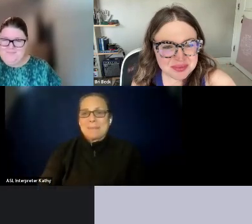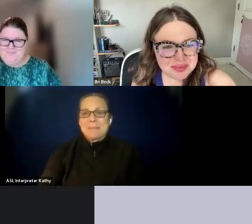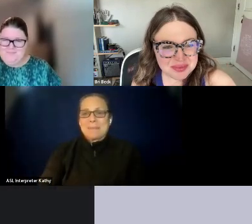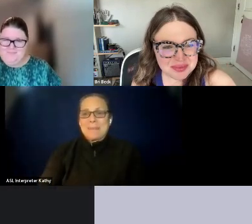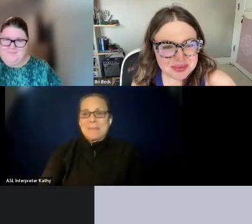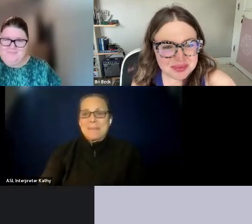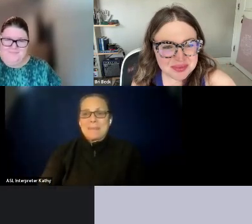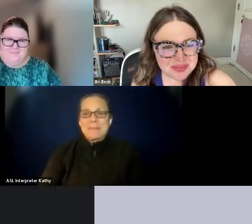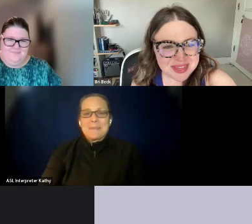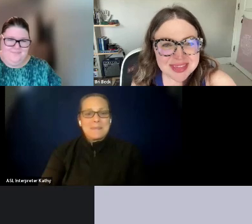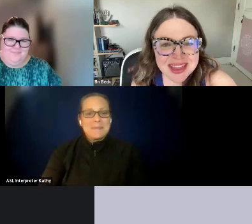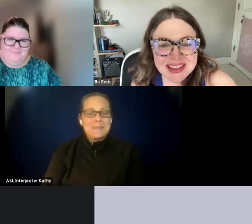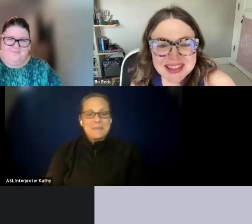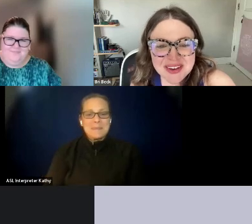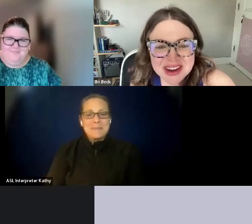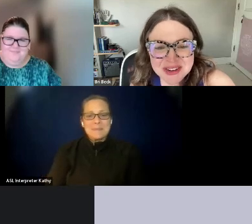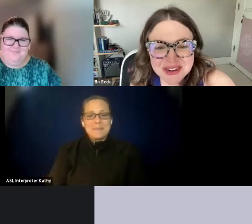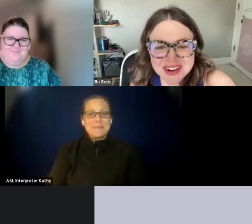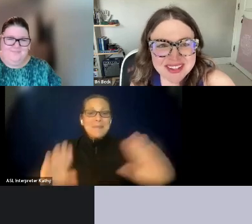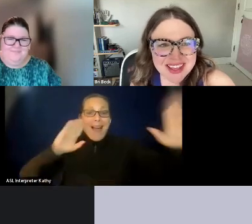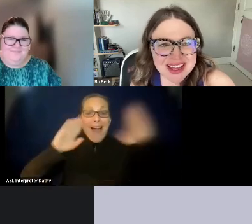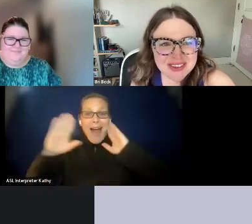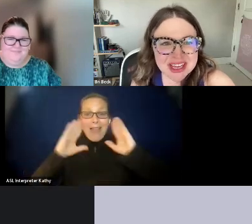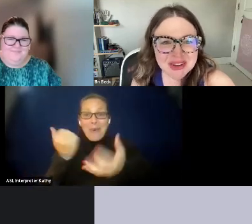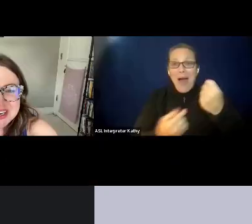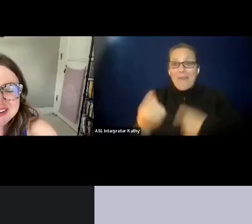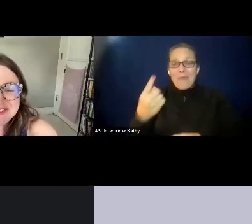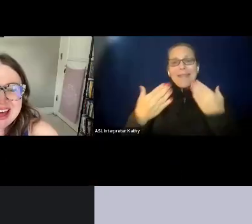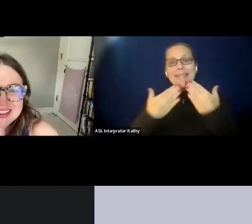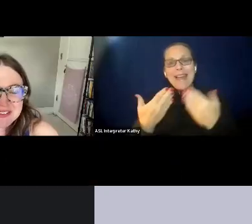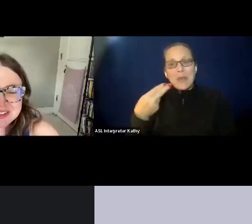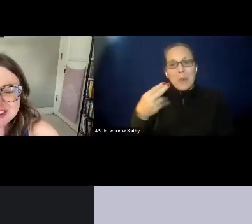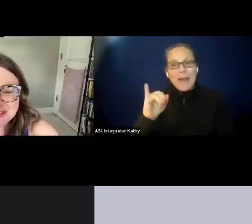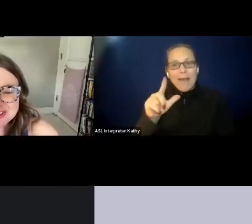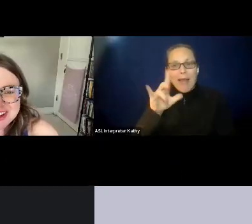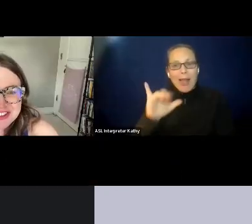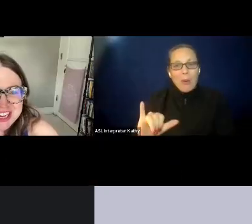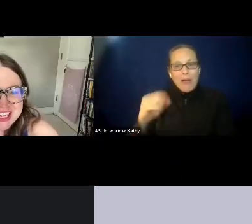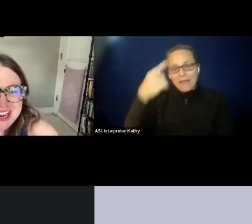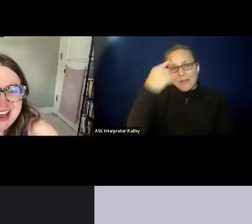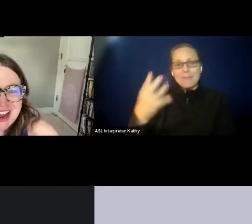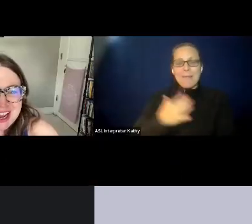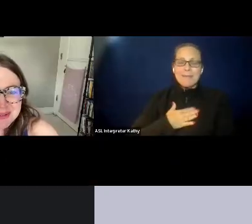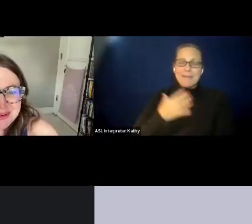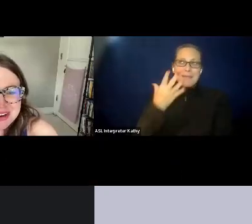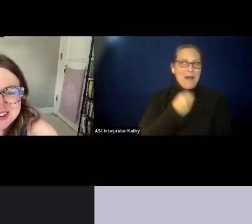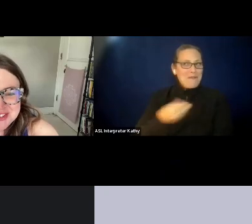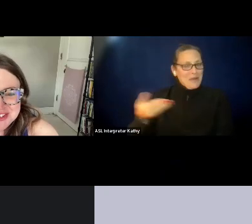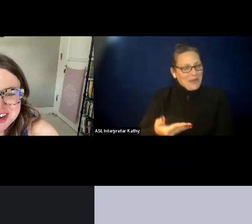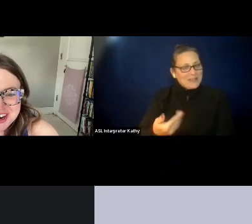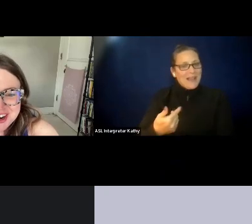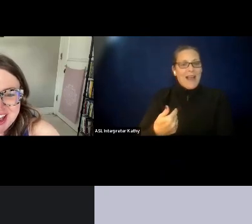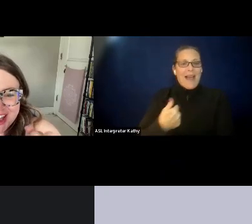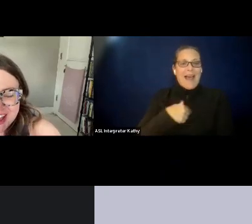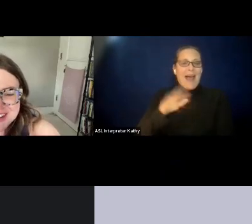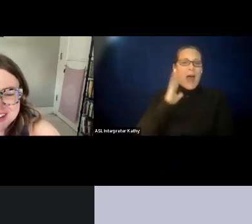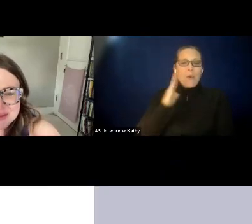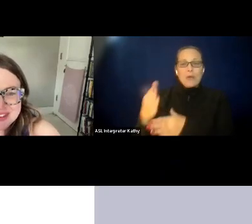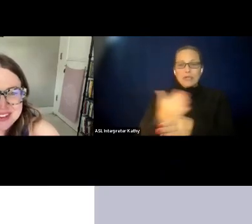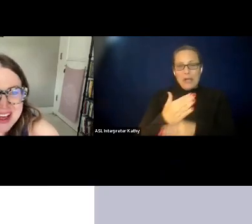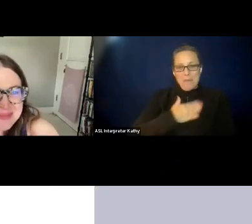screen and turn it over to Bri to continue this great conversation. Hello, everyone. Thank